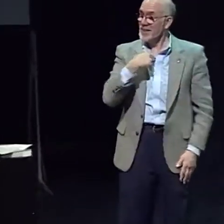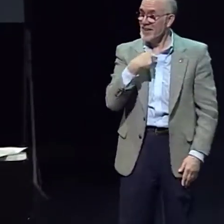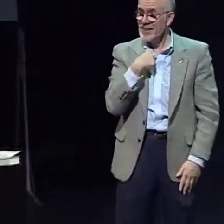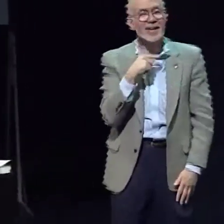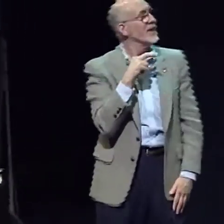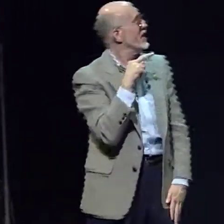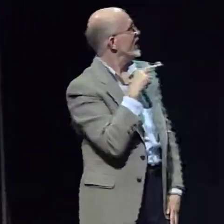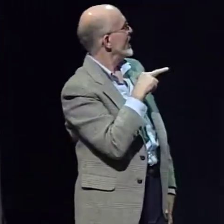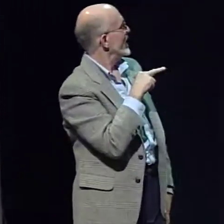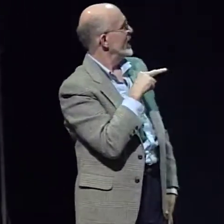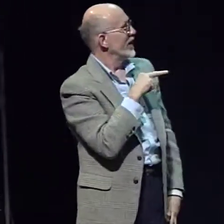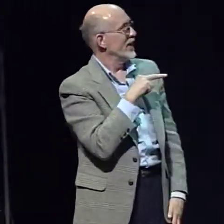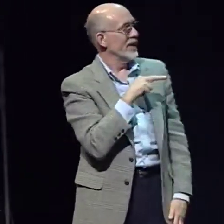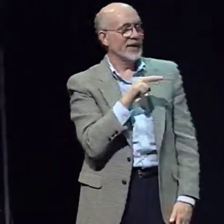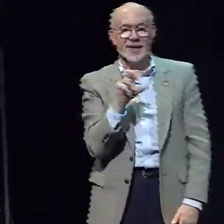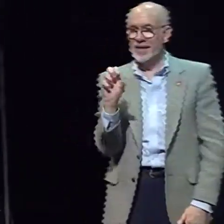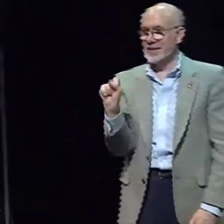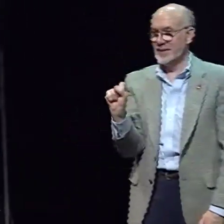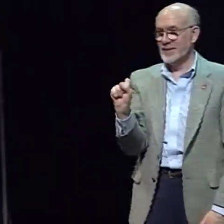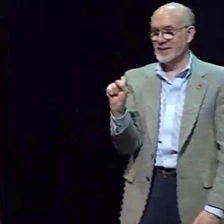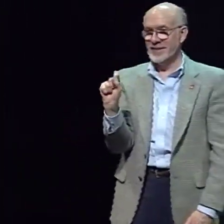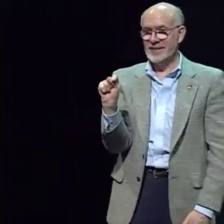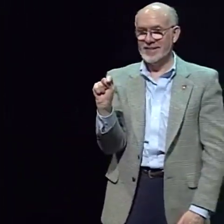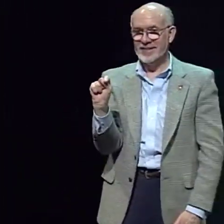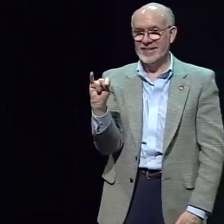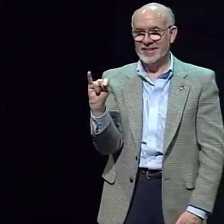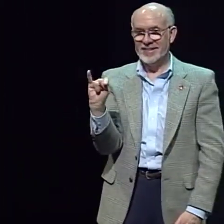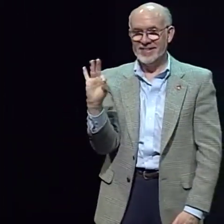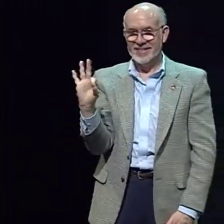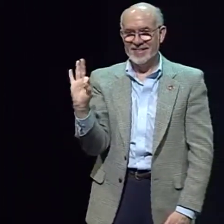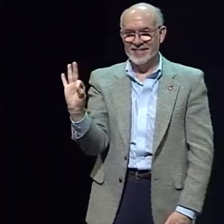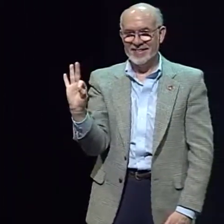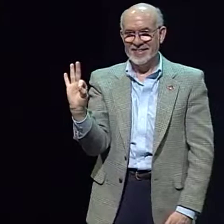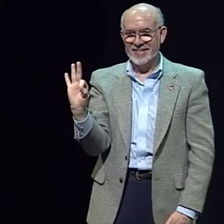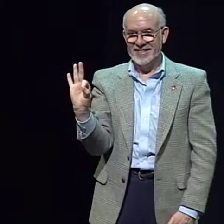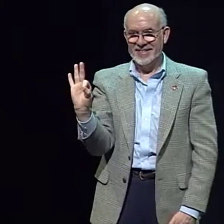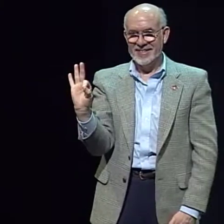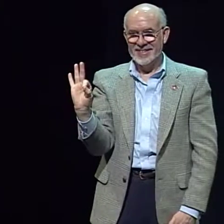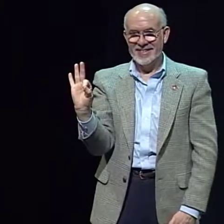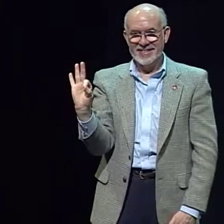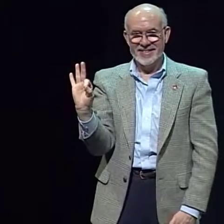YOU SAW THE FINAL PRODUCT, BUT YOU DIDN'T SEE THE PROCESS. LET ME TALK ABOUT THAT.